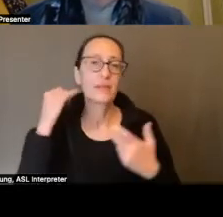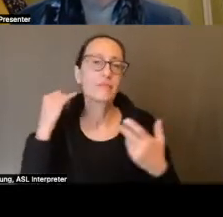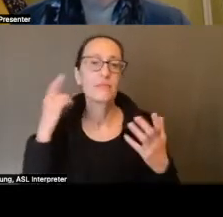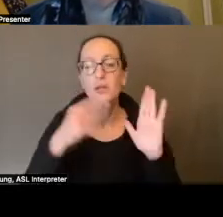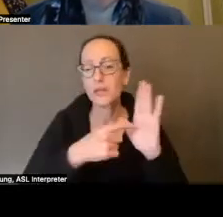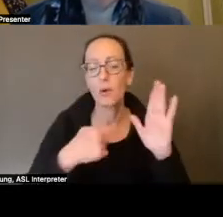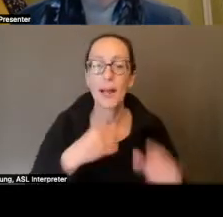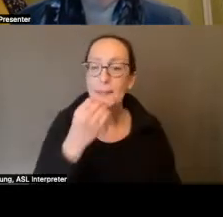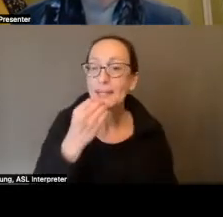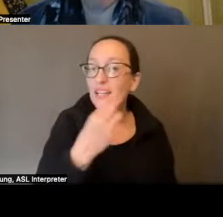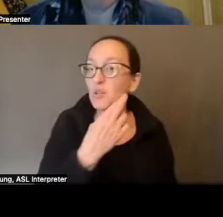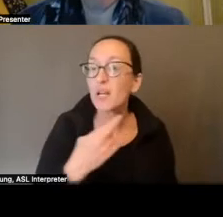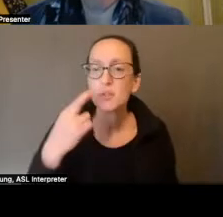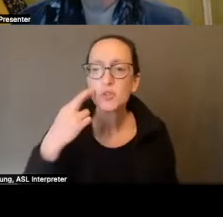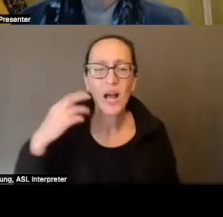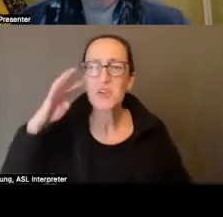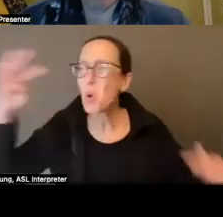and I'm struggling to understand what's going on,